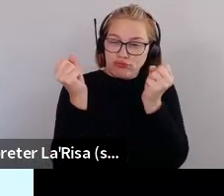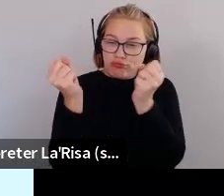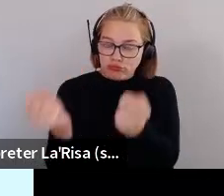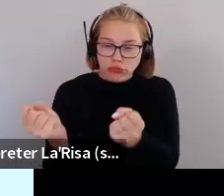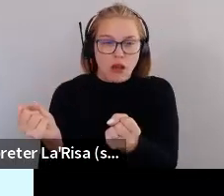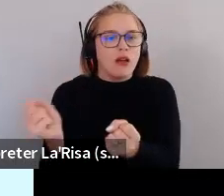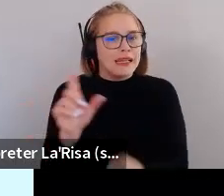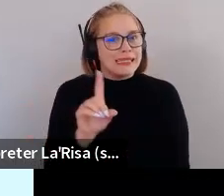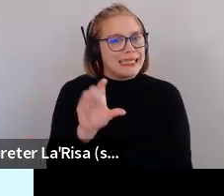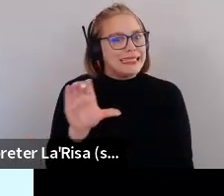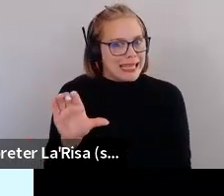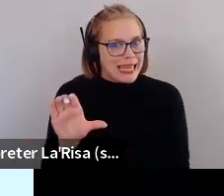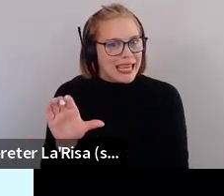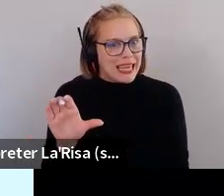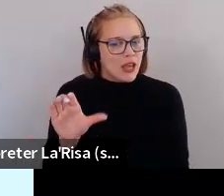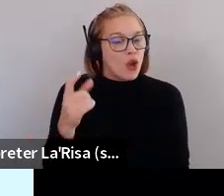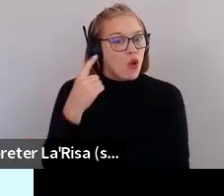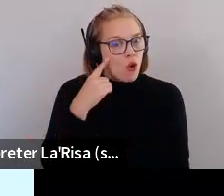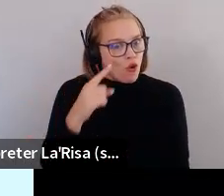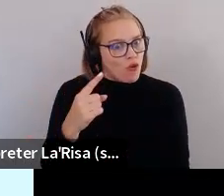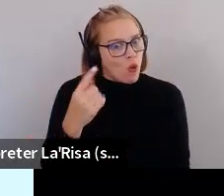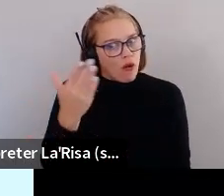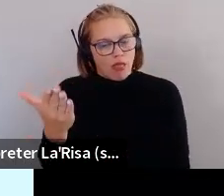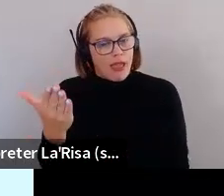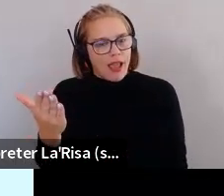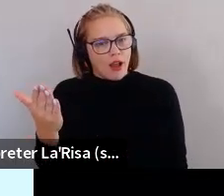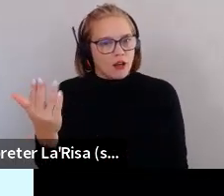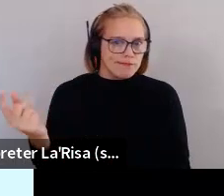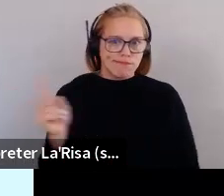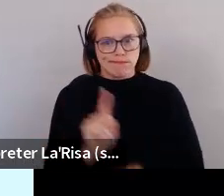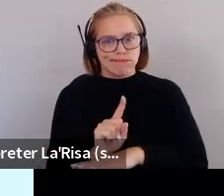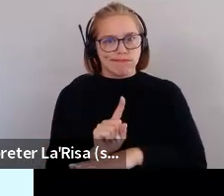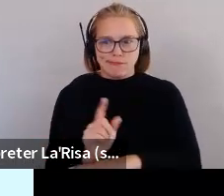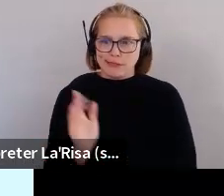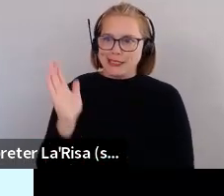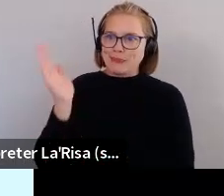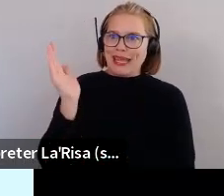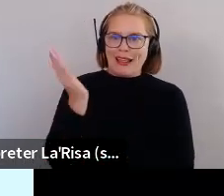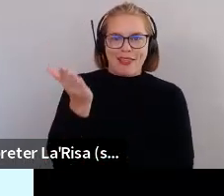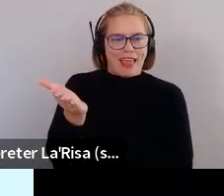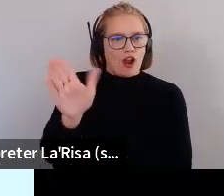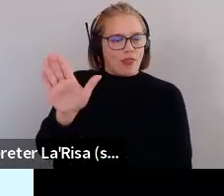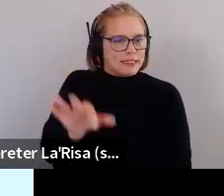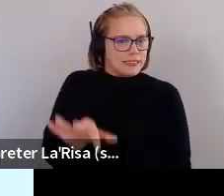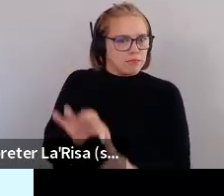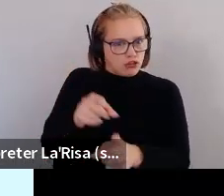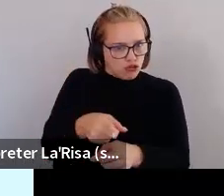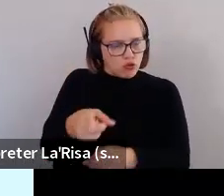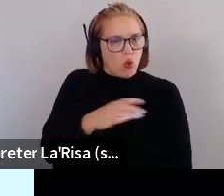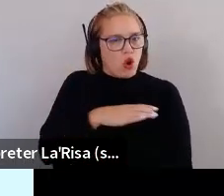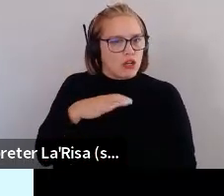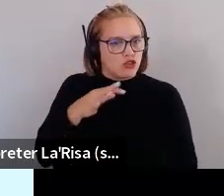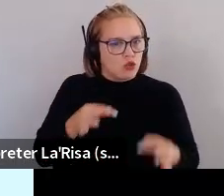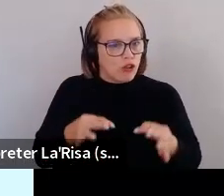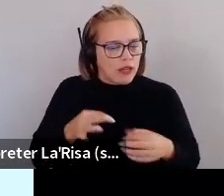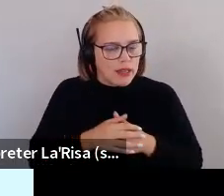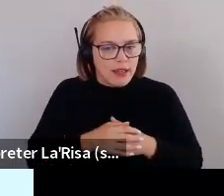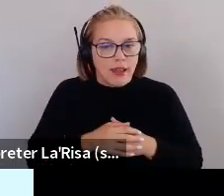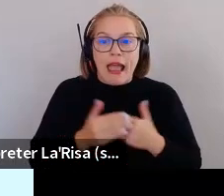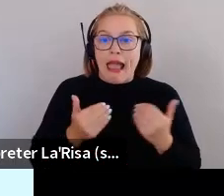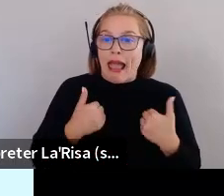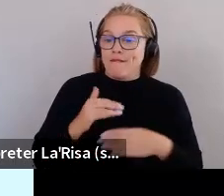loaded up in the back of U-Haul trucks and drove from California to